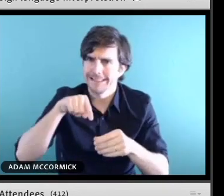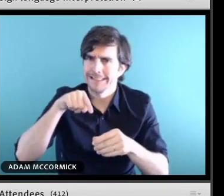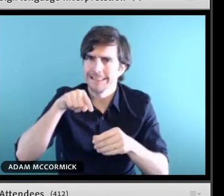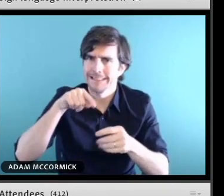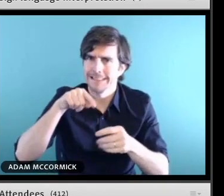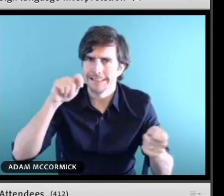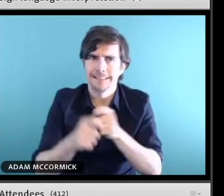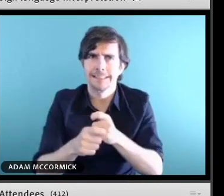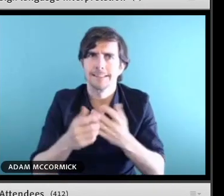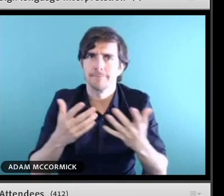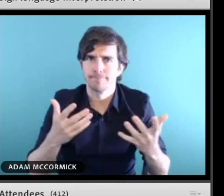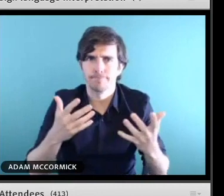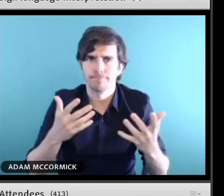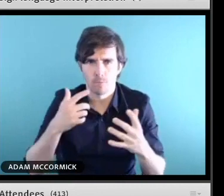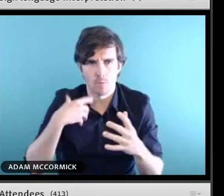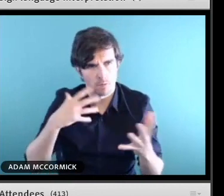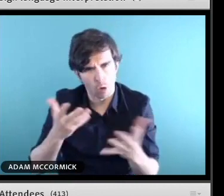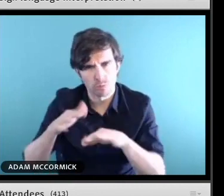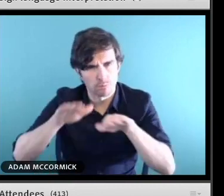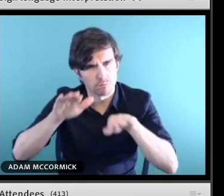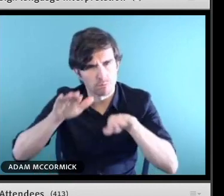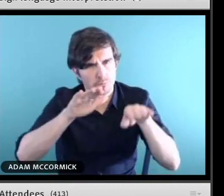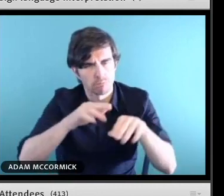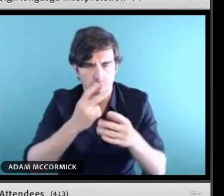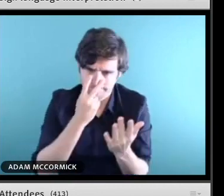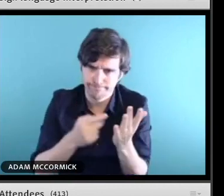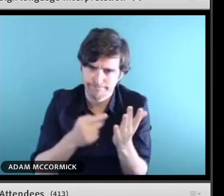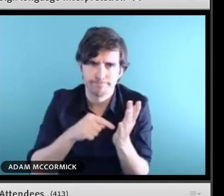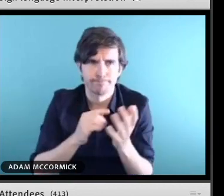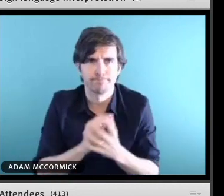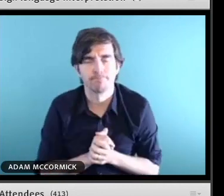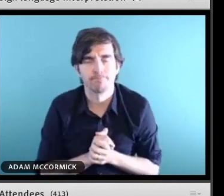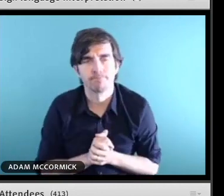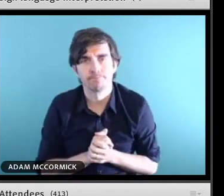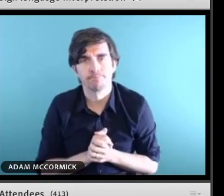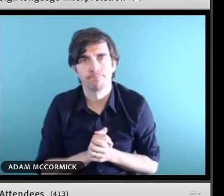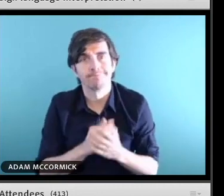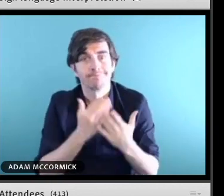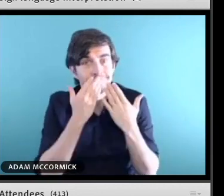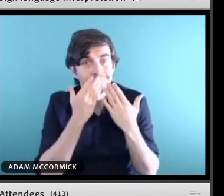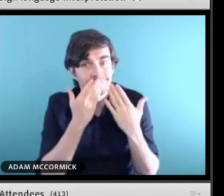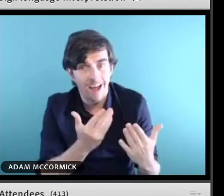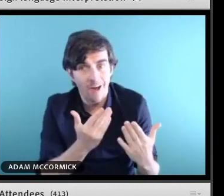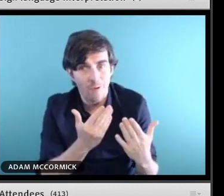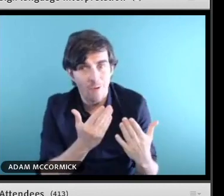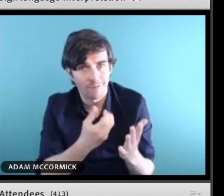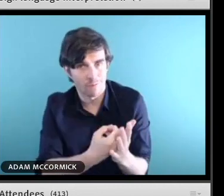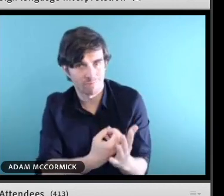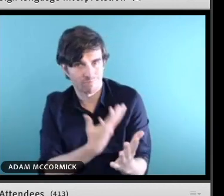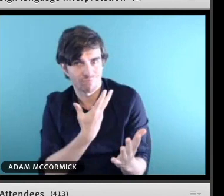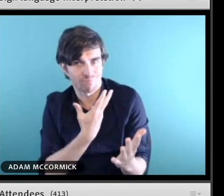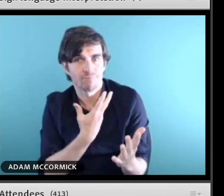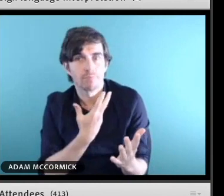What are the key messages? >> KIRSTIN LANGE: Thanks, Mirela. Very briefly.